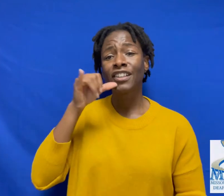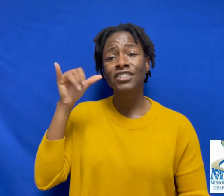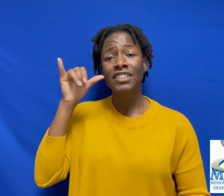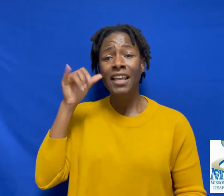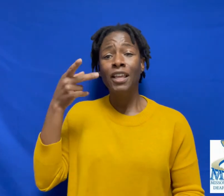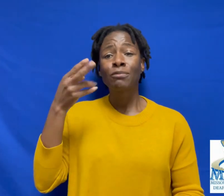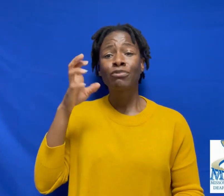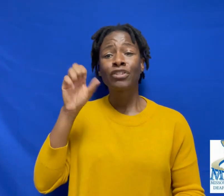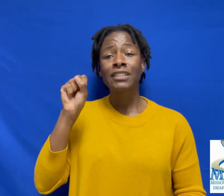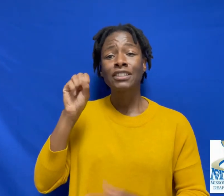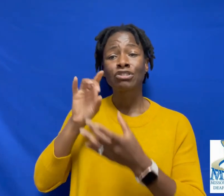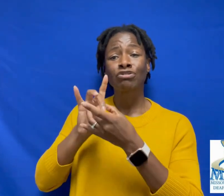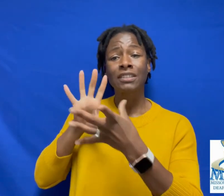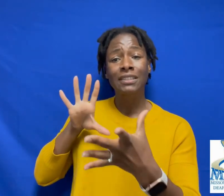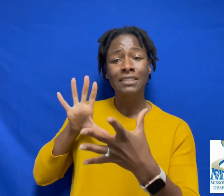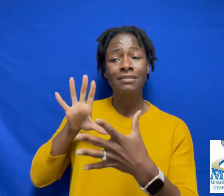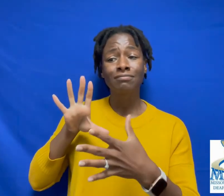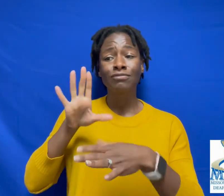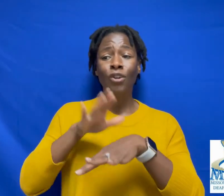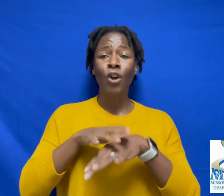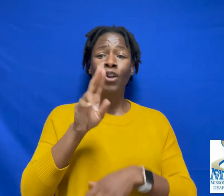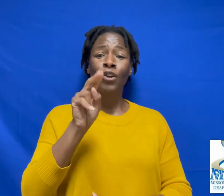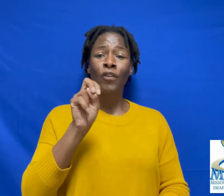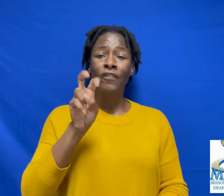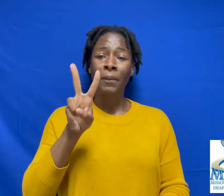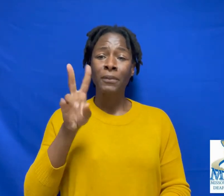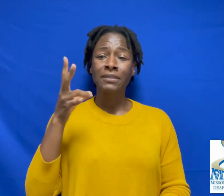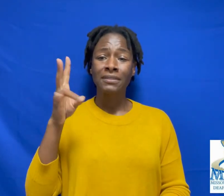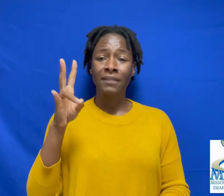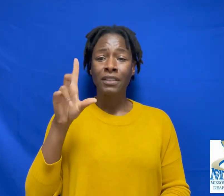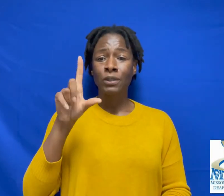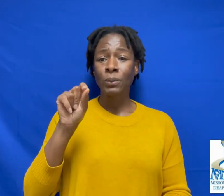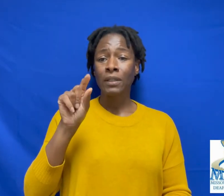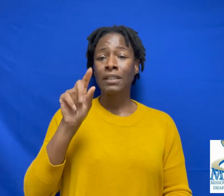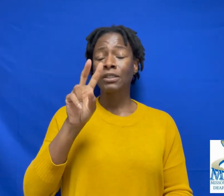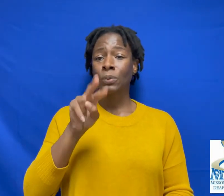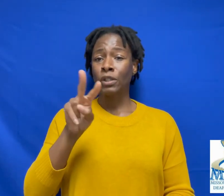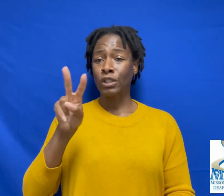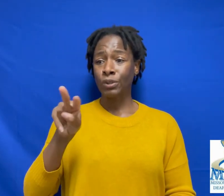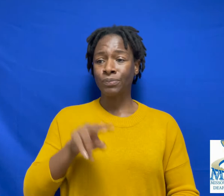Yesterday’s press release on November 17, 2022